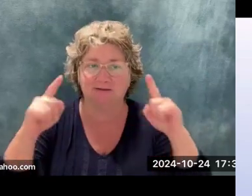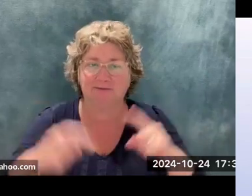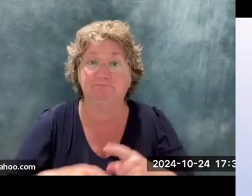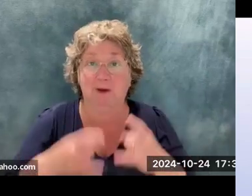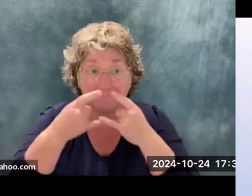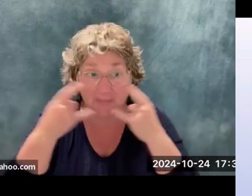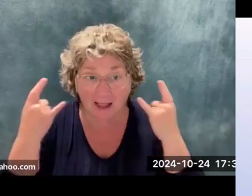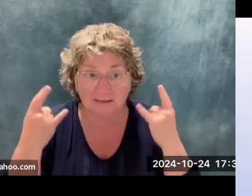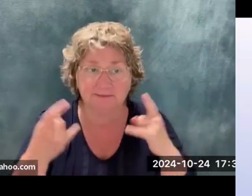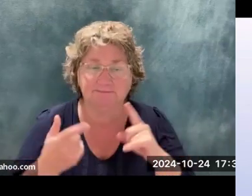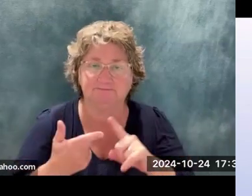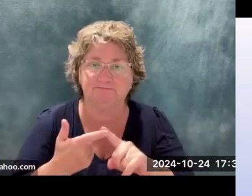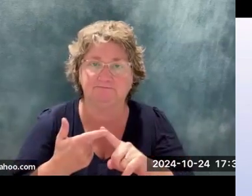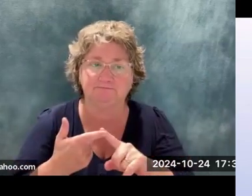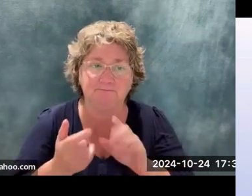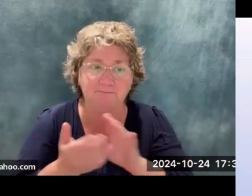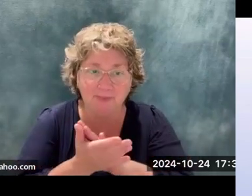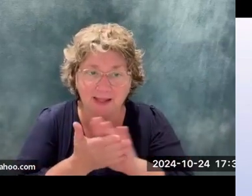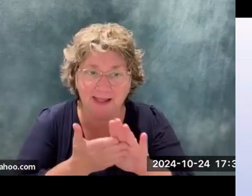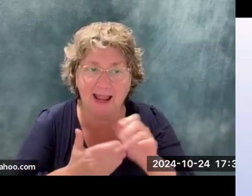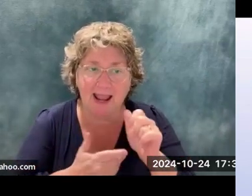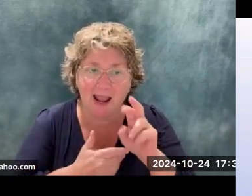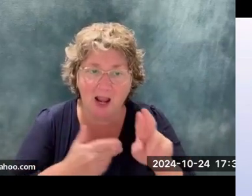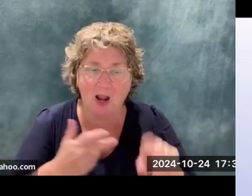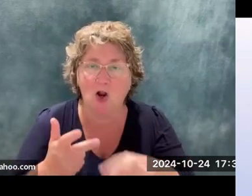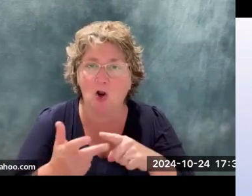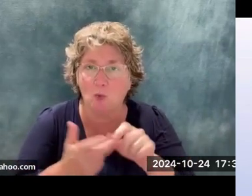we want to cleanse services, keep restrooms clean, hand-washing.